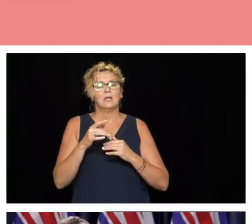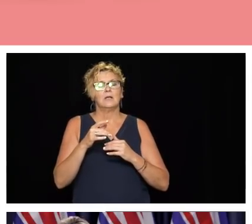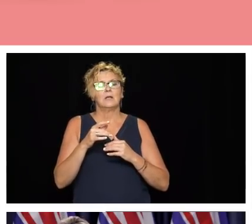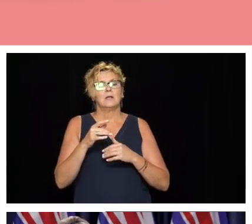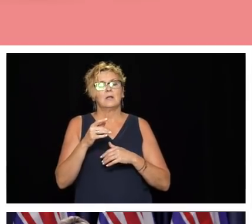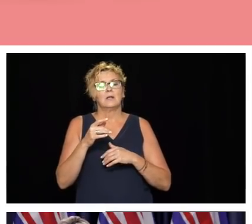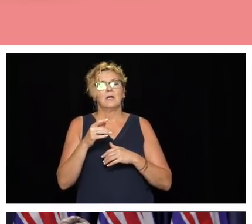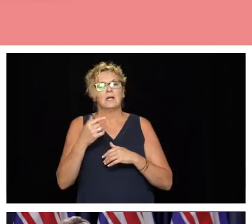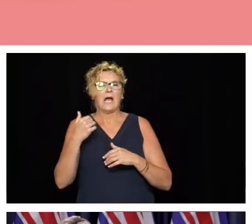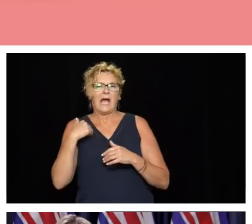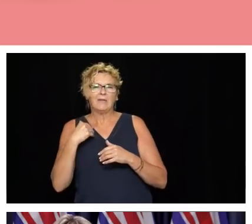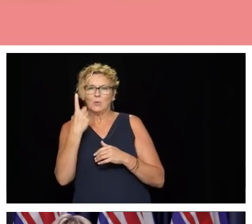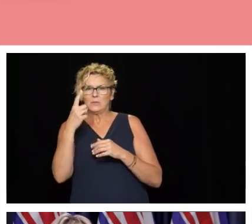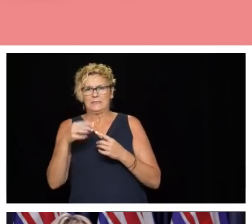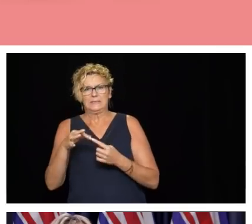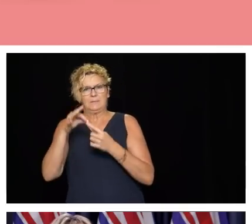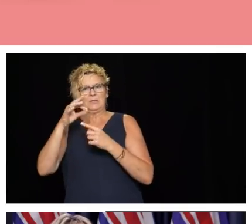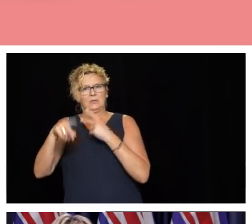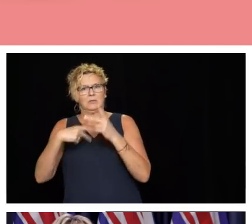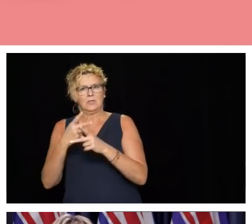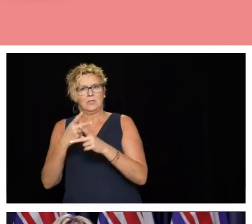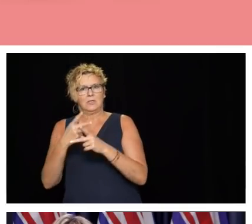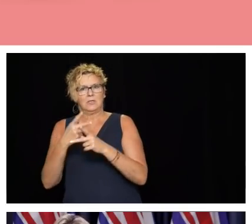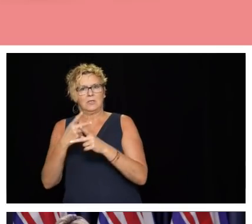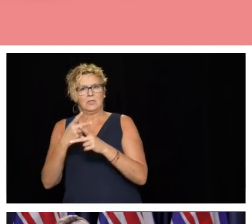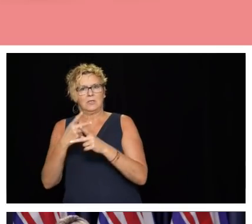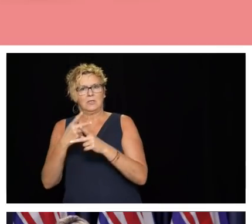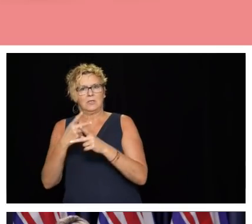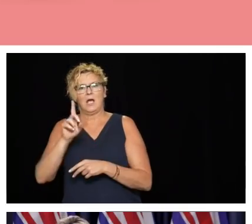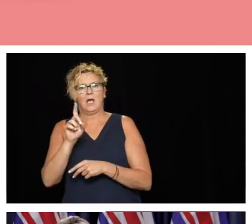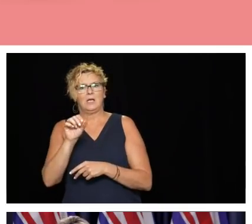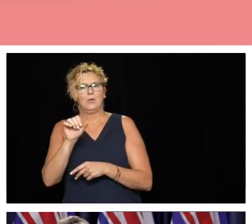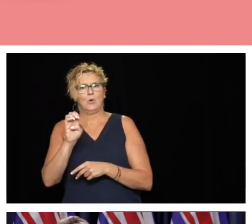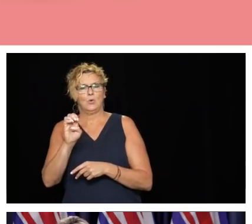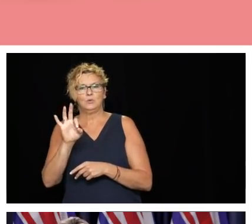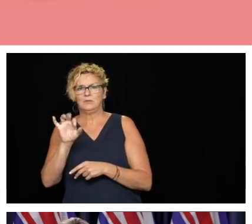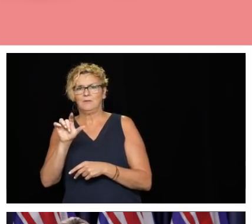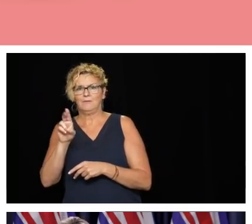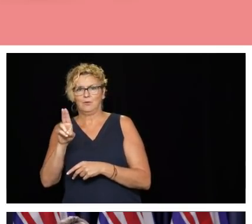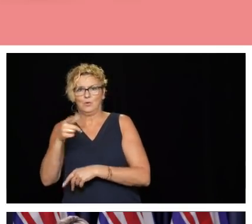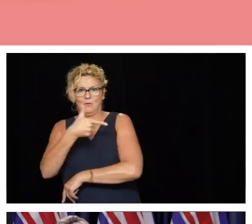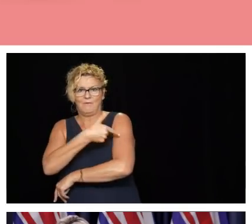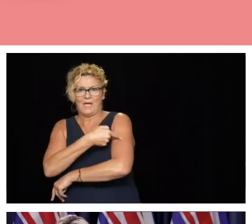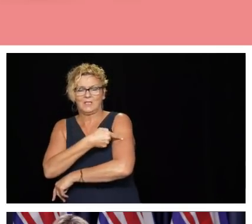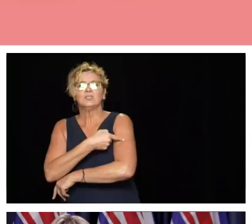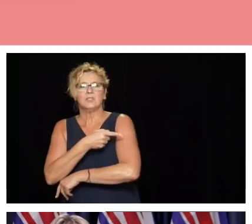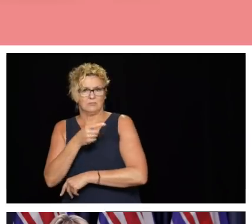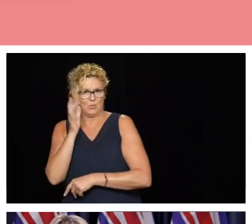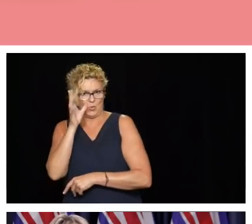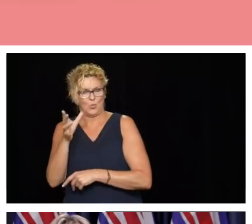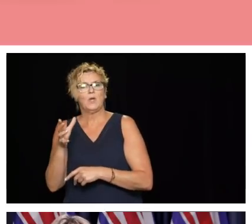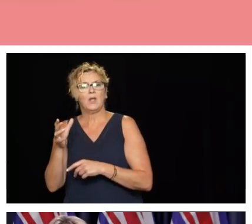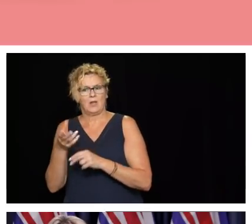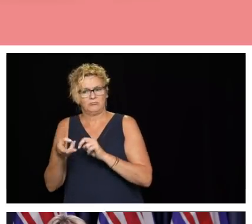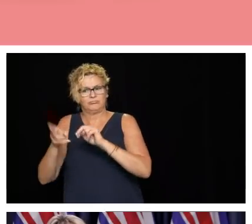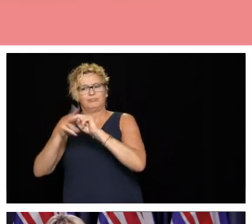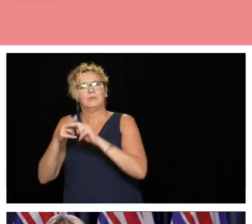and increased the number of vaccines that we have available including some of the vaccines that work specifically in our elders and seniors. That is the high dose